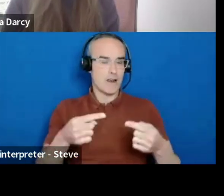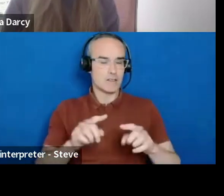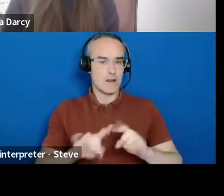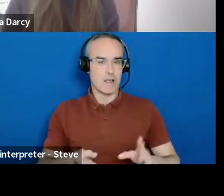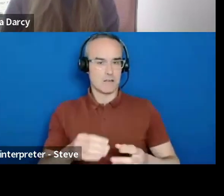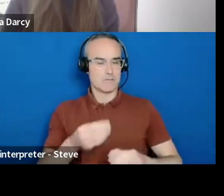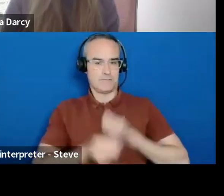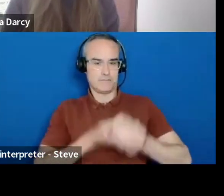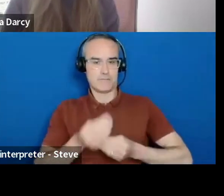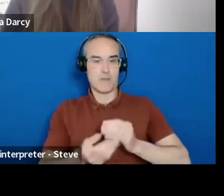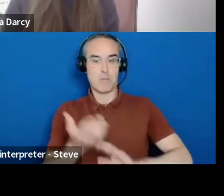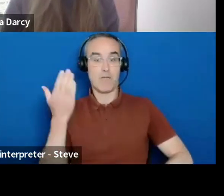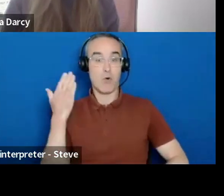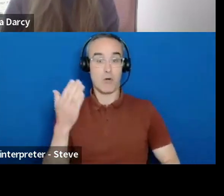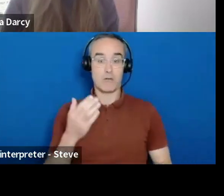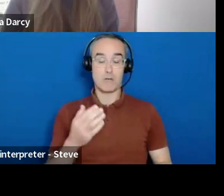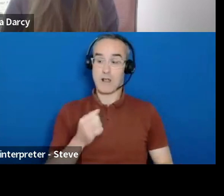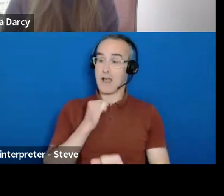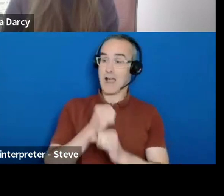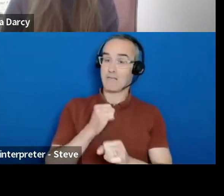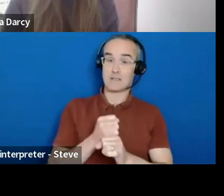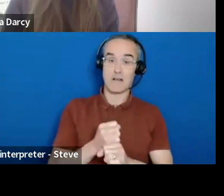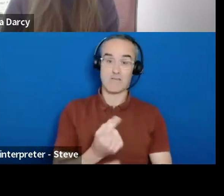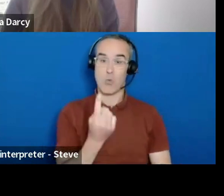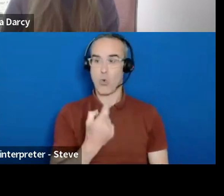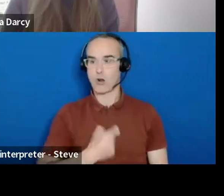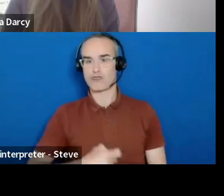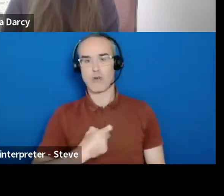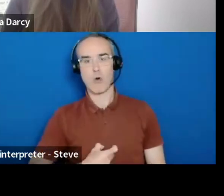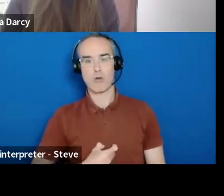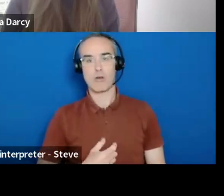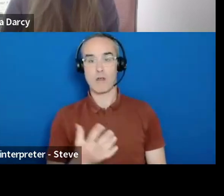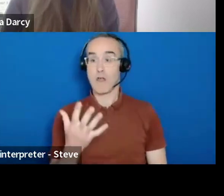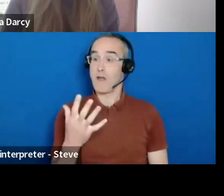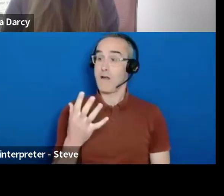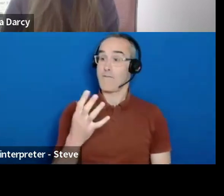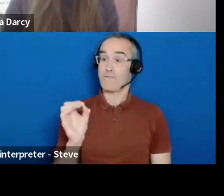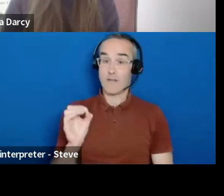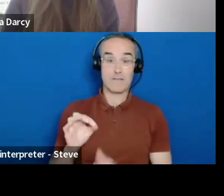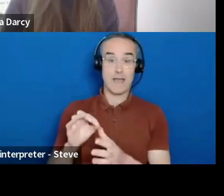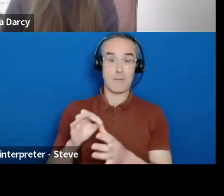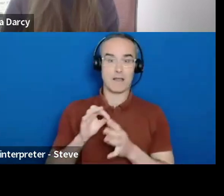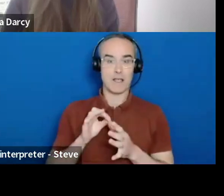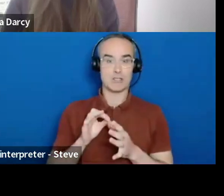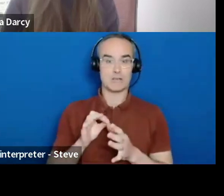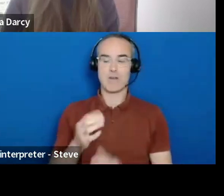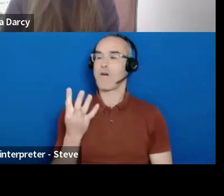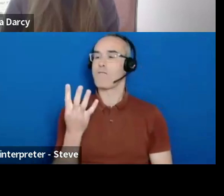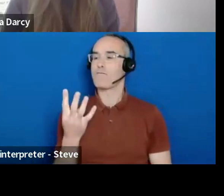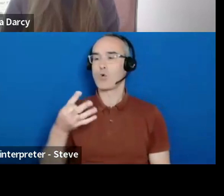and we get 50 applications, there will be 49 disappointed people, and there'll be one person